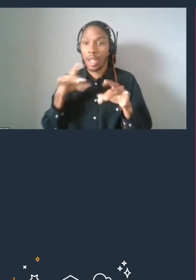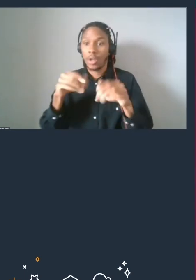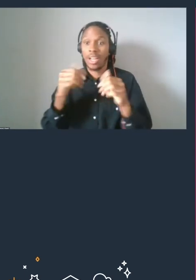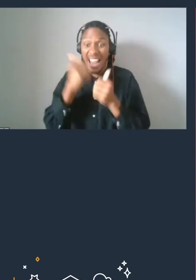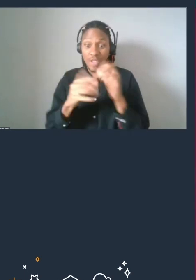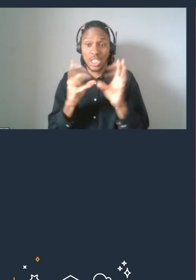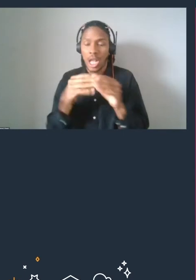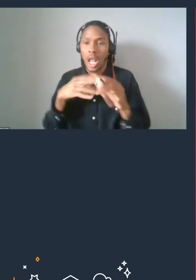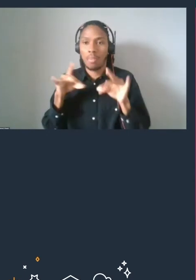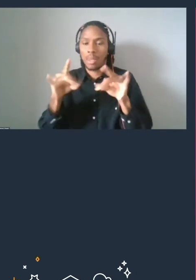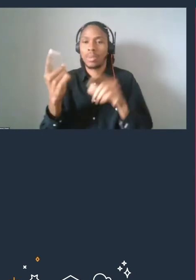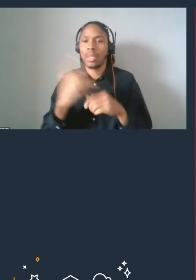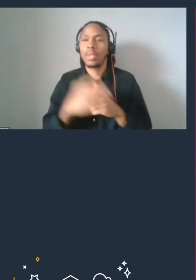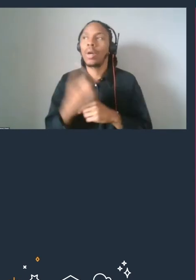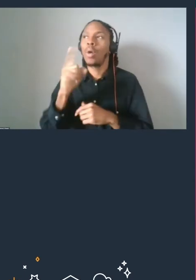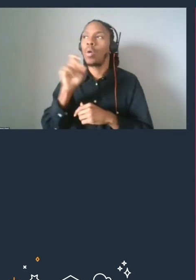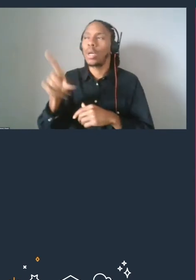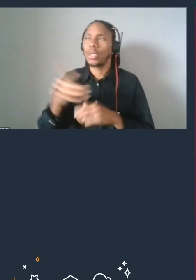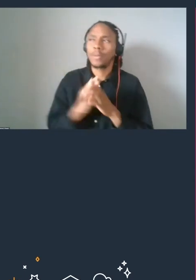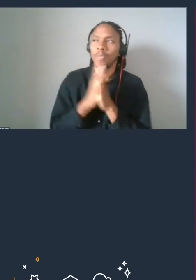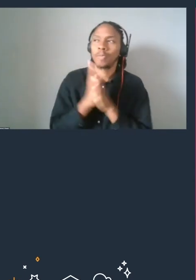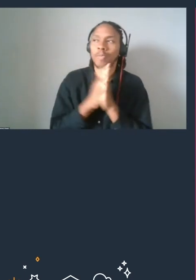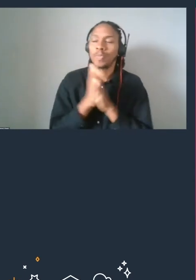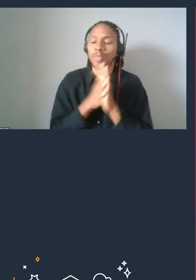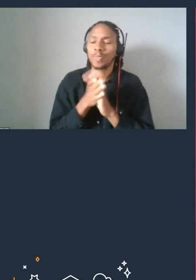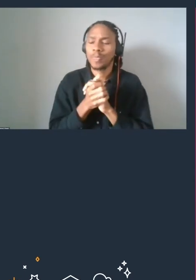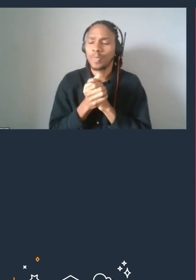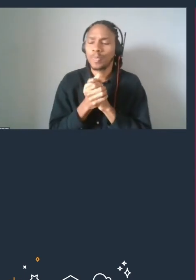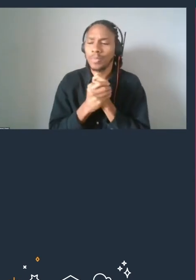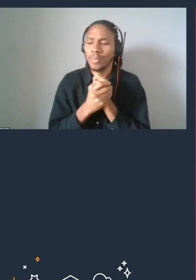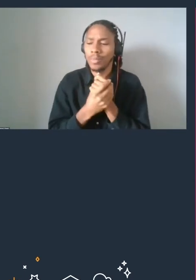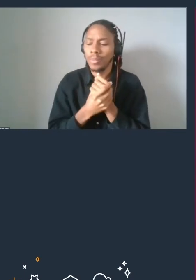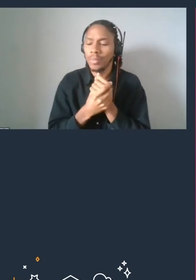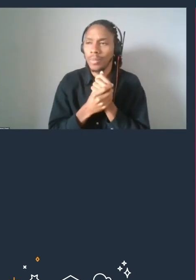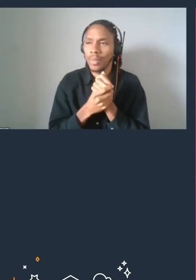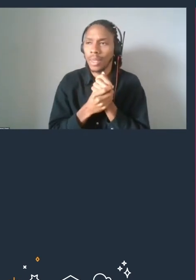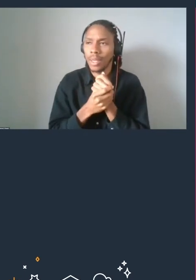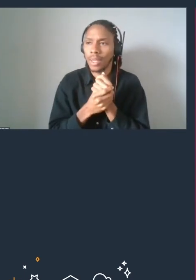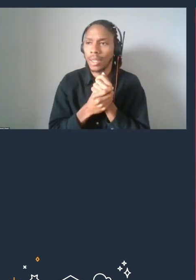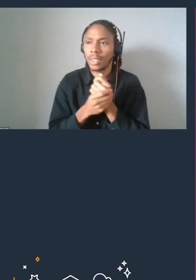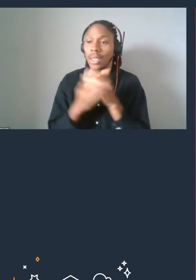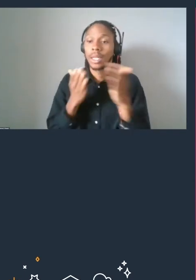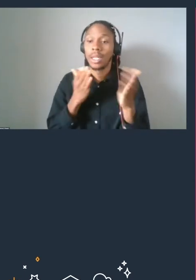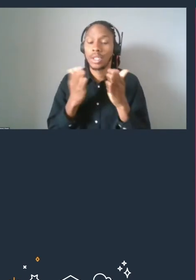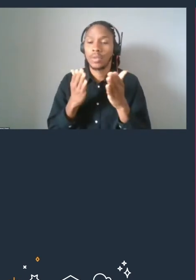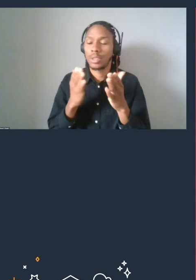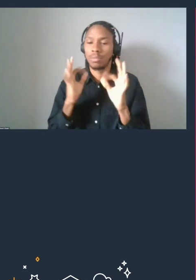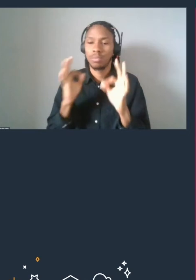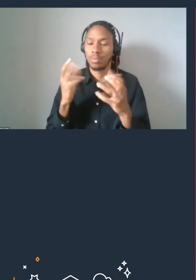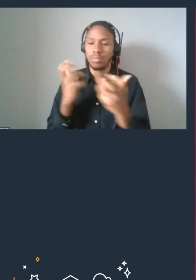So, I've got one, one question, is... The services are great for data lakes. So, migrating data to the cloud is great